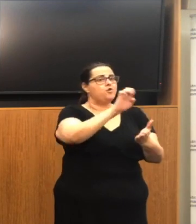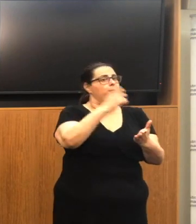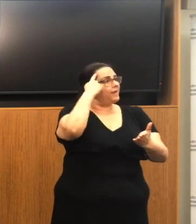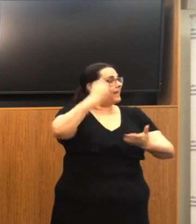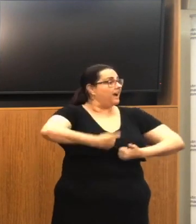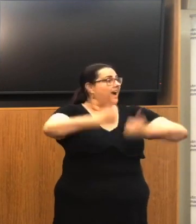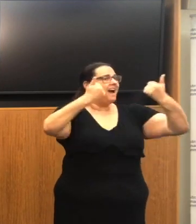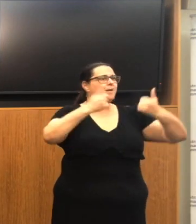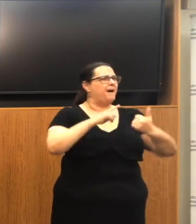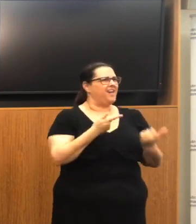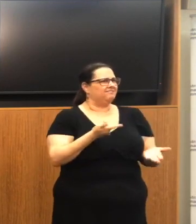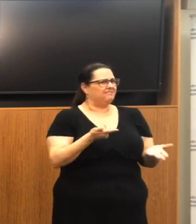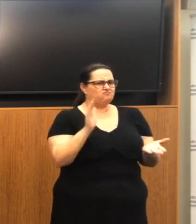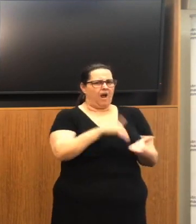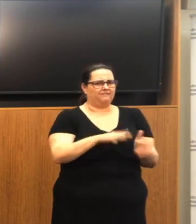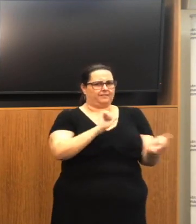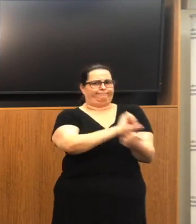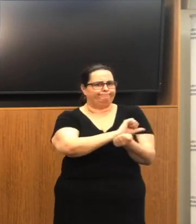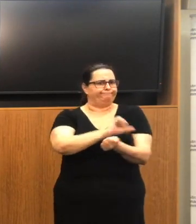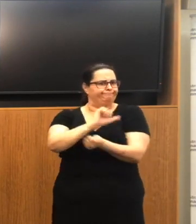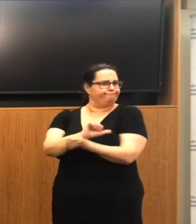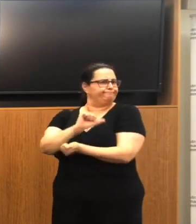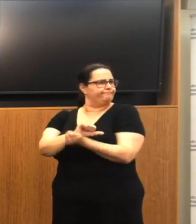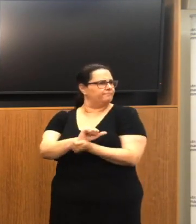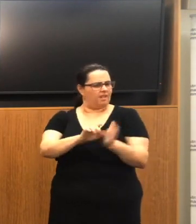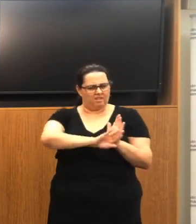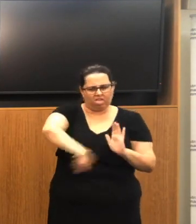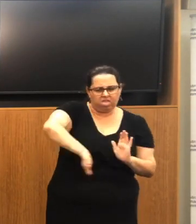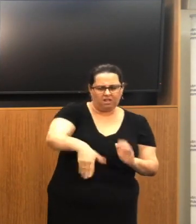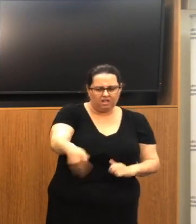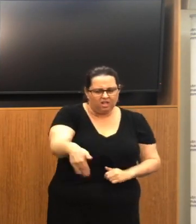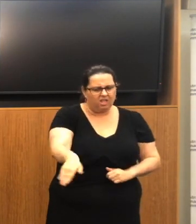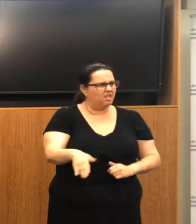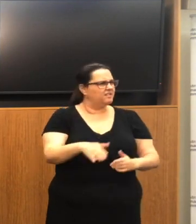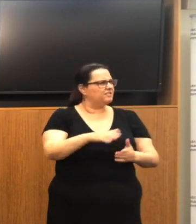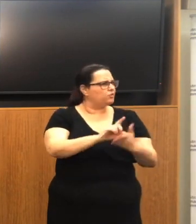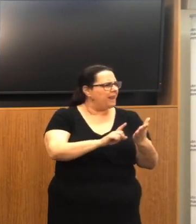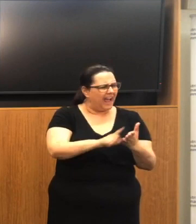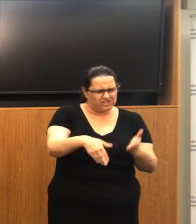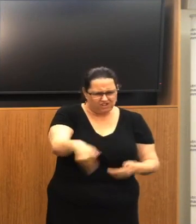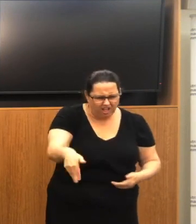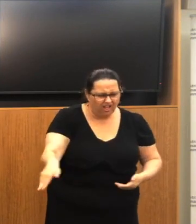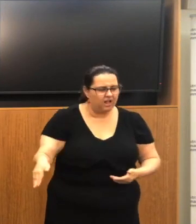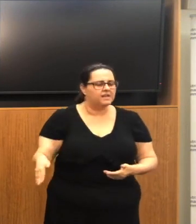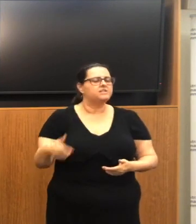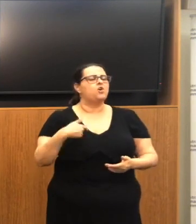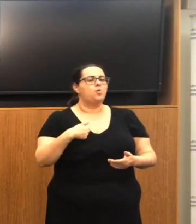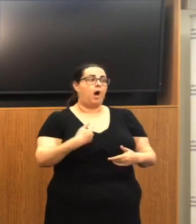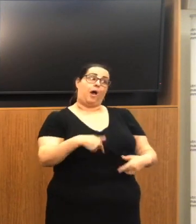They hoped for so more. So, I was like, I was nervous.